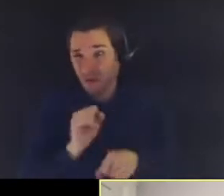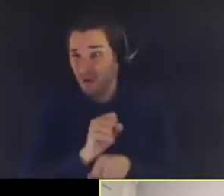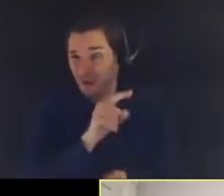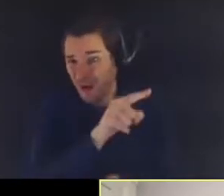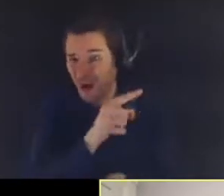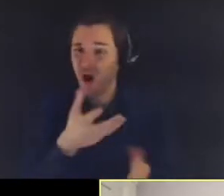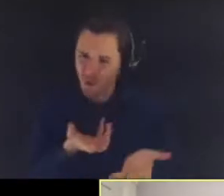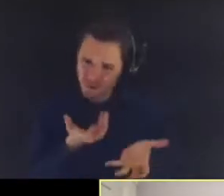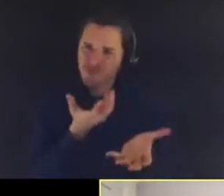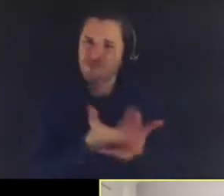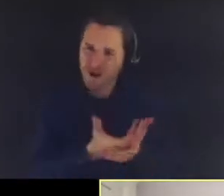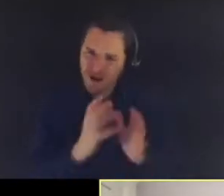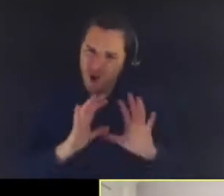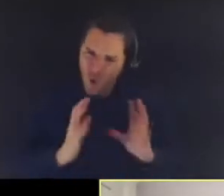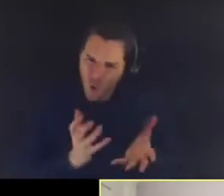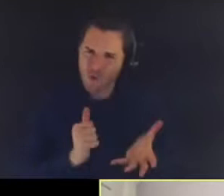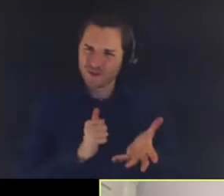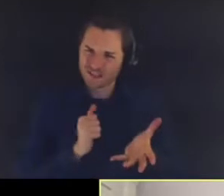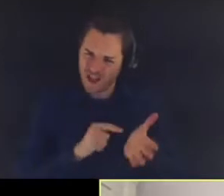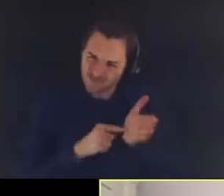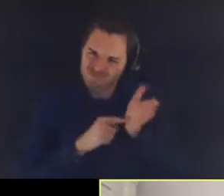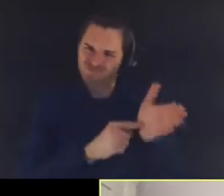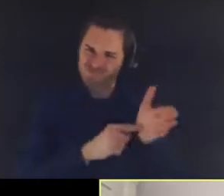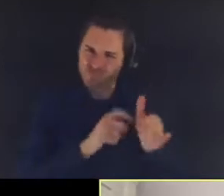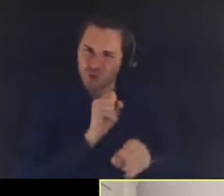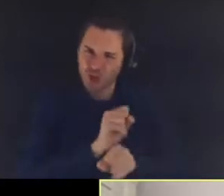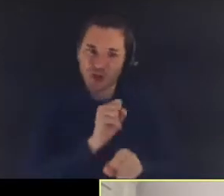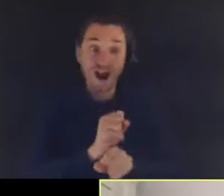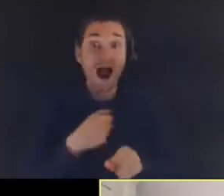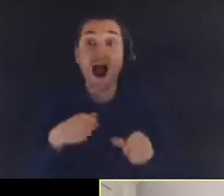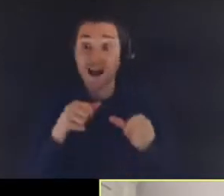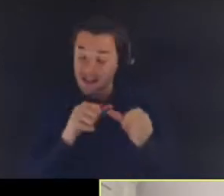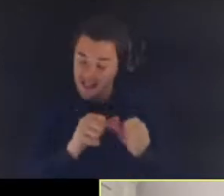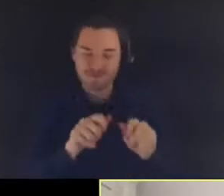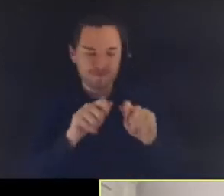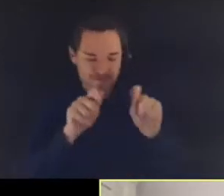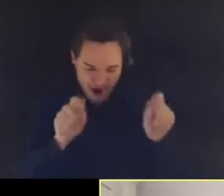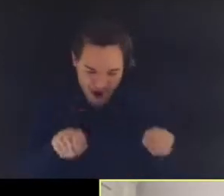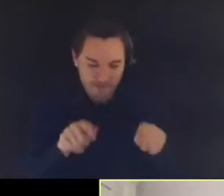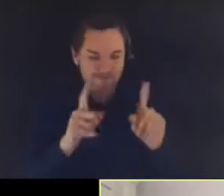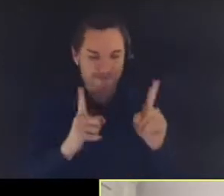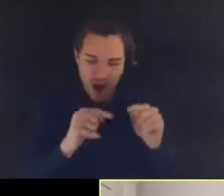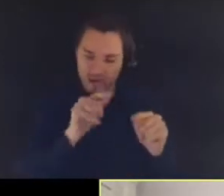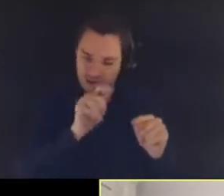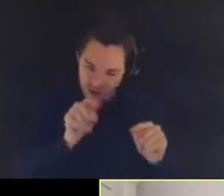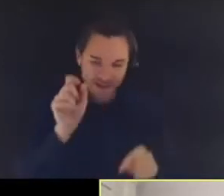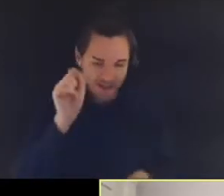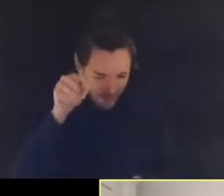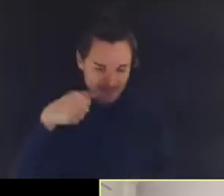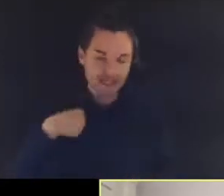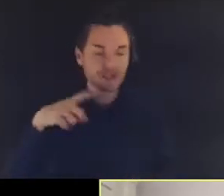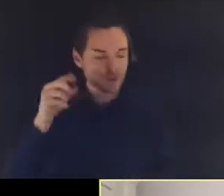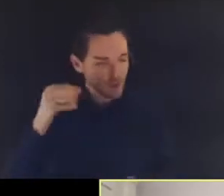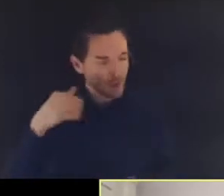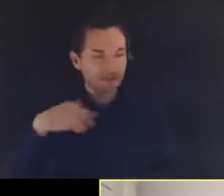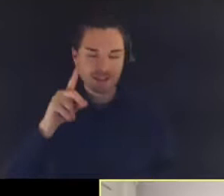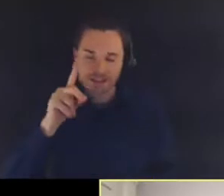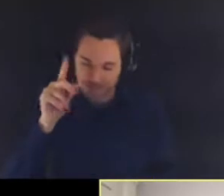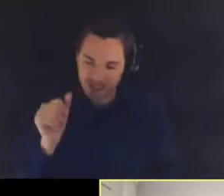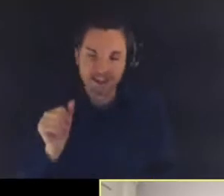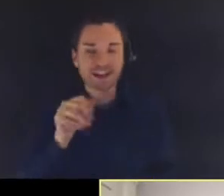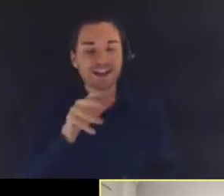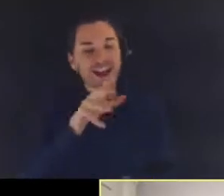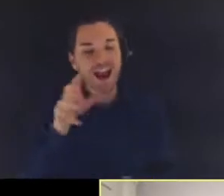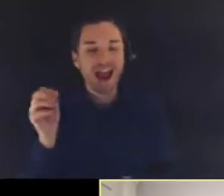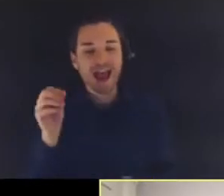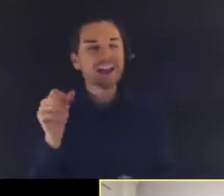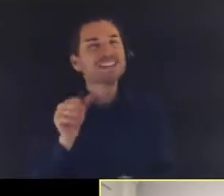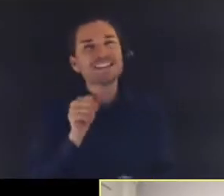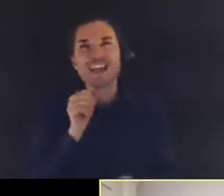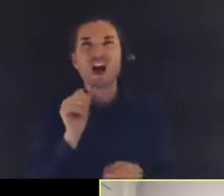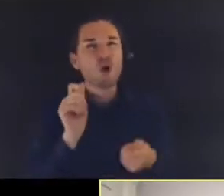I keep checking yes I have a disability. It s not quite visible on my CV and it s not